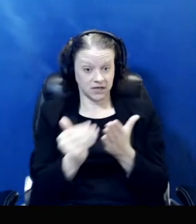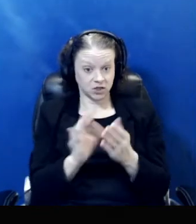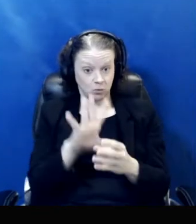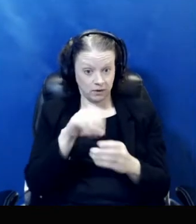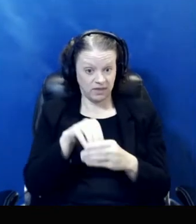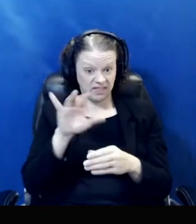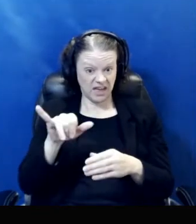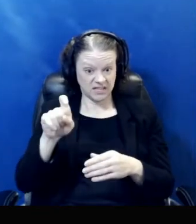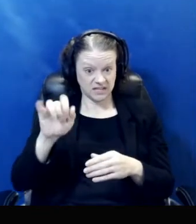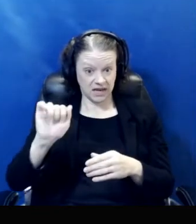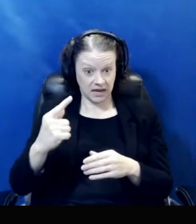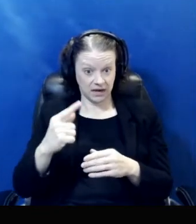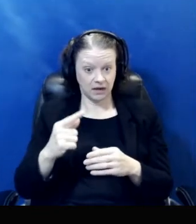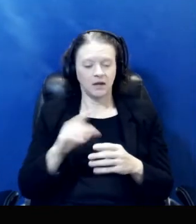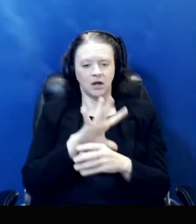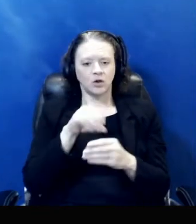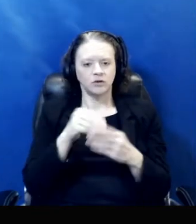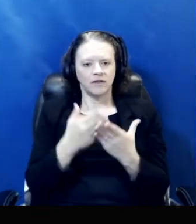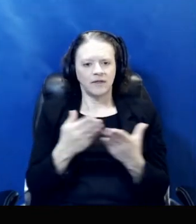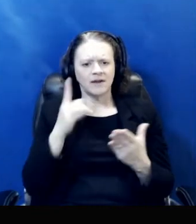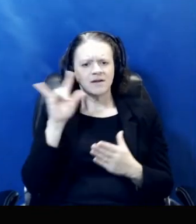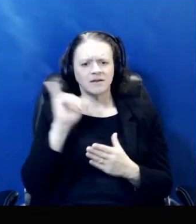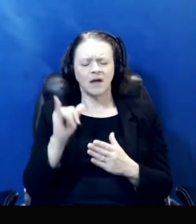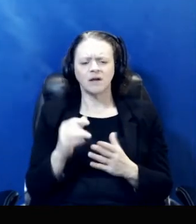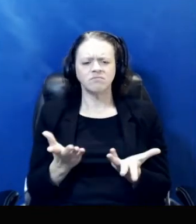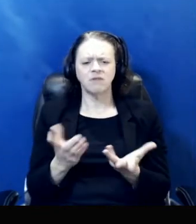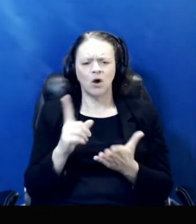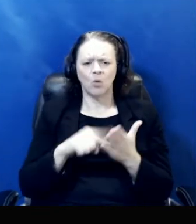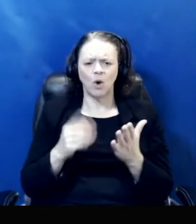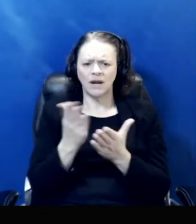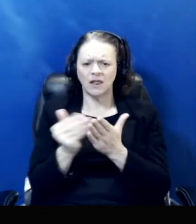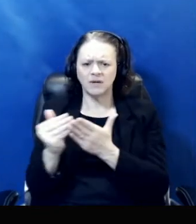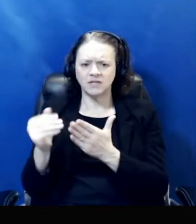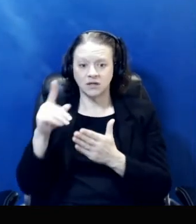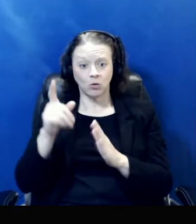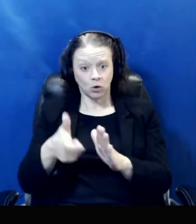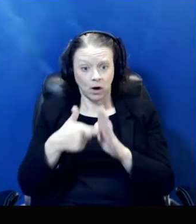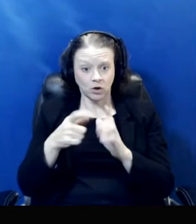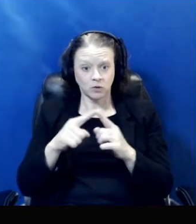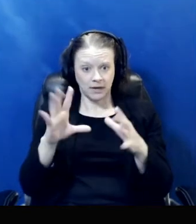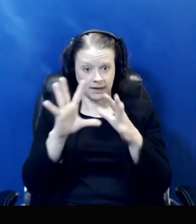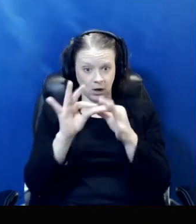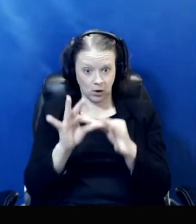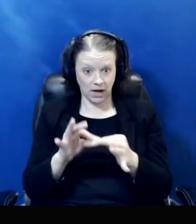covers things like: What elements do need to be narrated, versus what elements shouldn't be narrated,